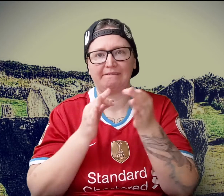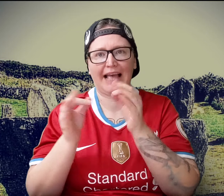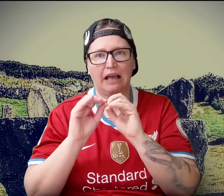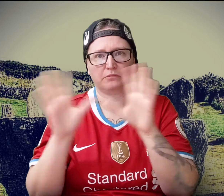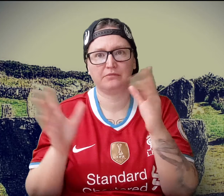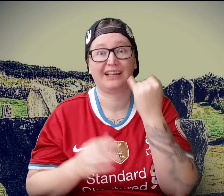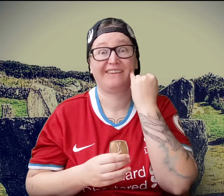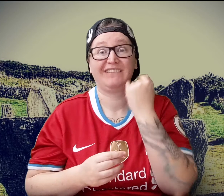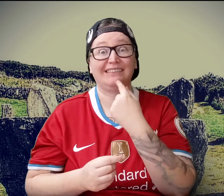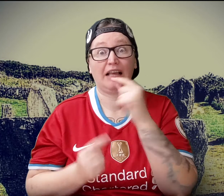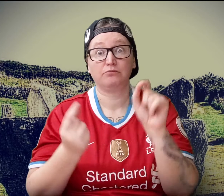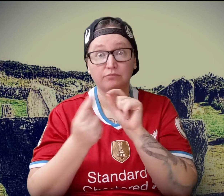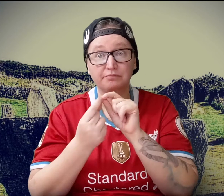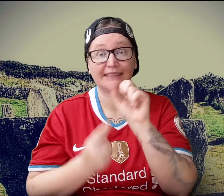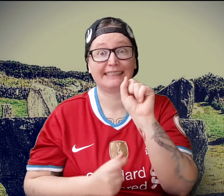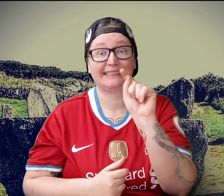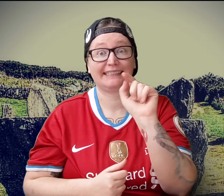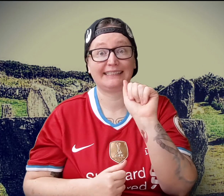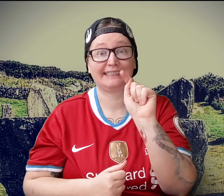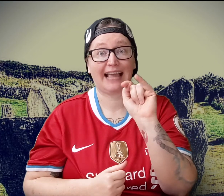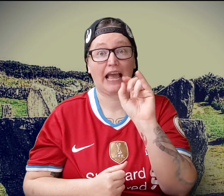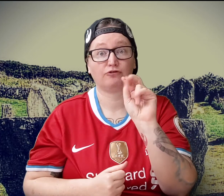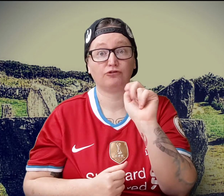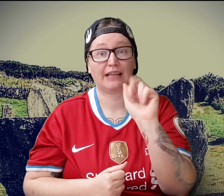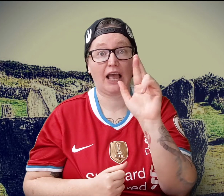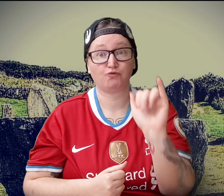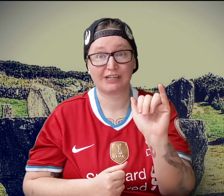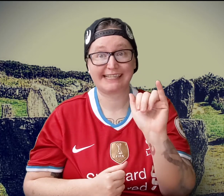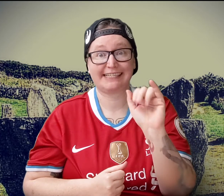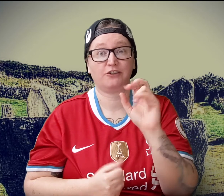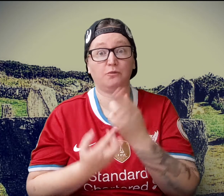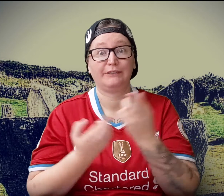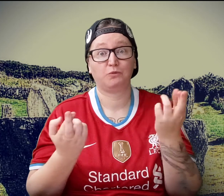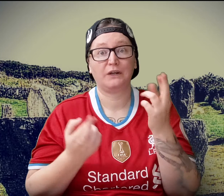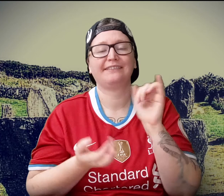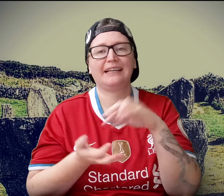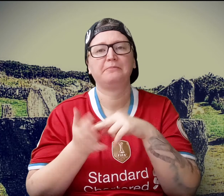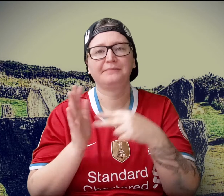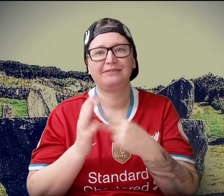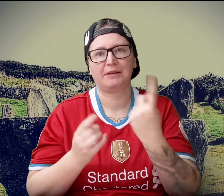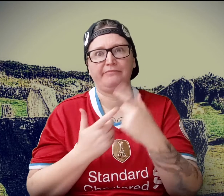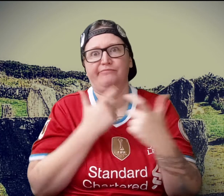and the prompts will define that if it says a specific stationary resource